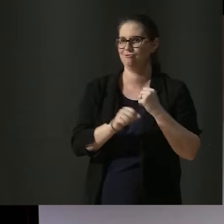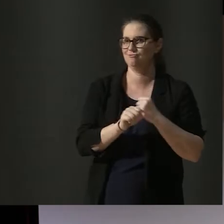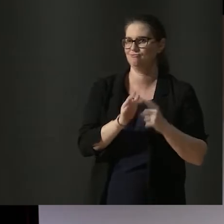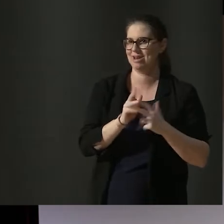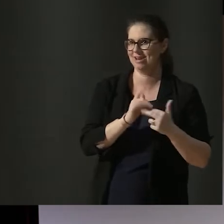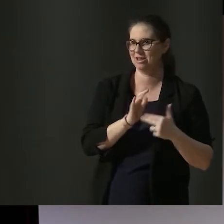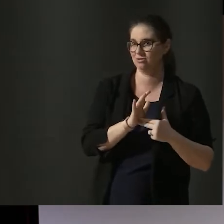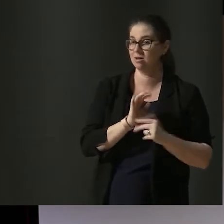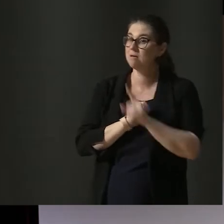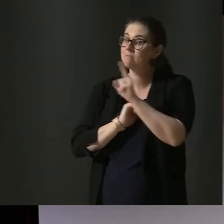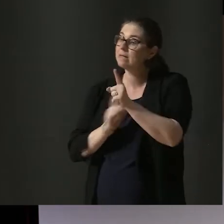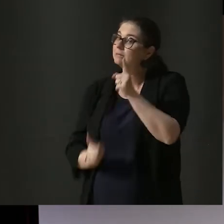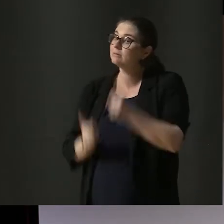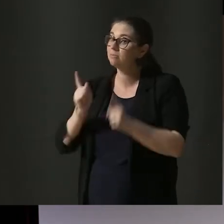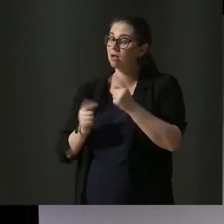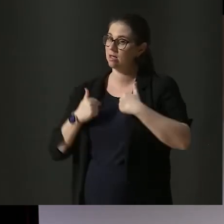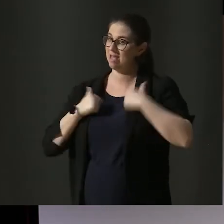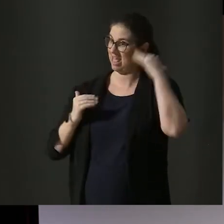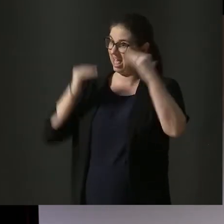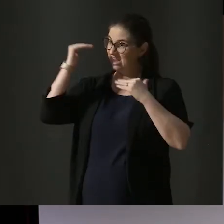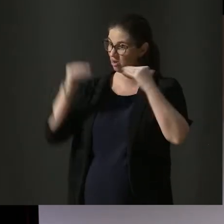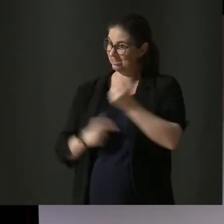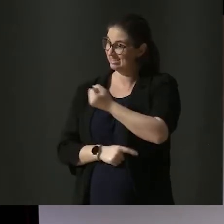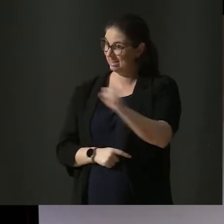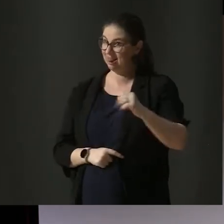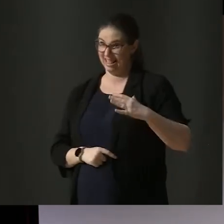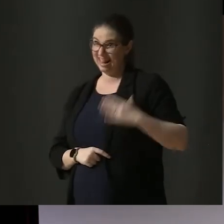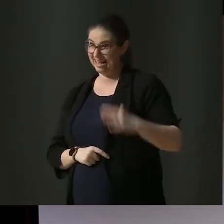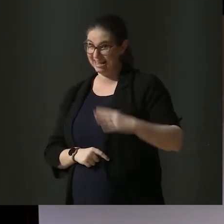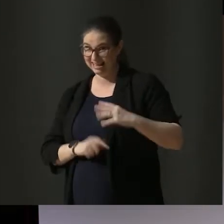Like if we've had a really bad day at work and we just need to phone a friend.